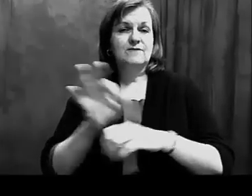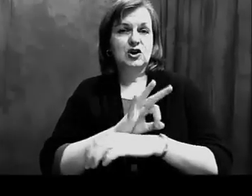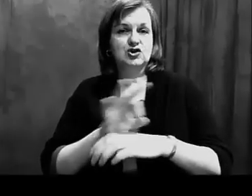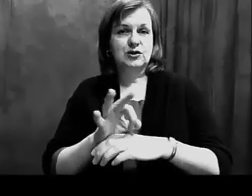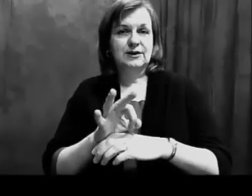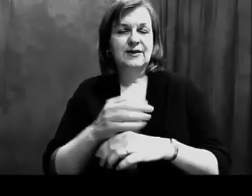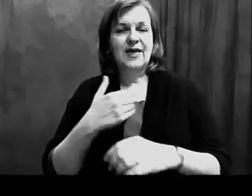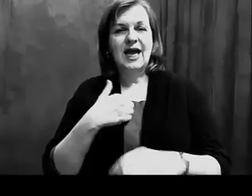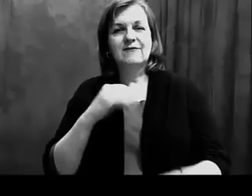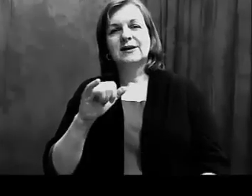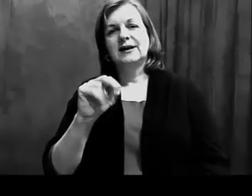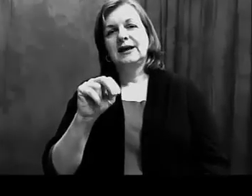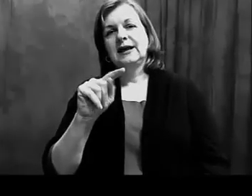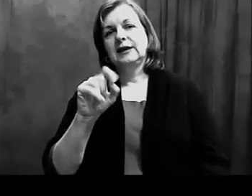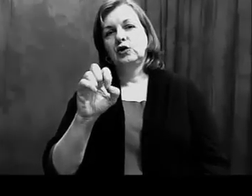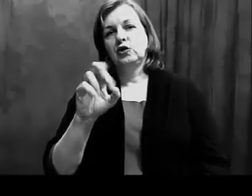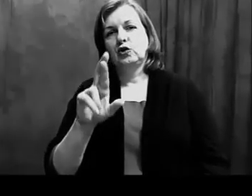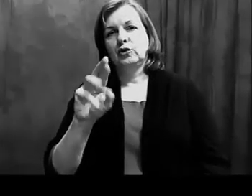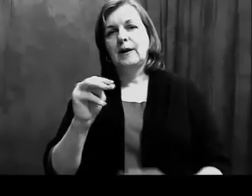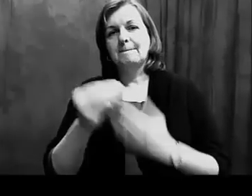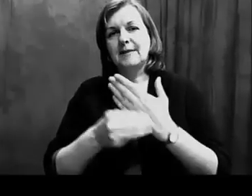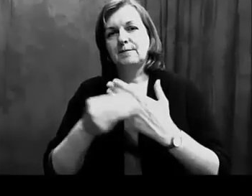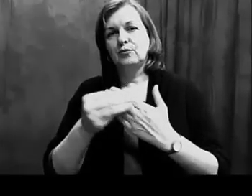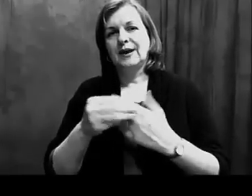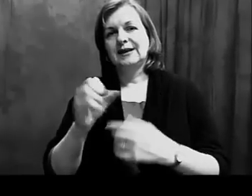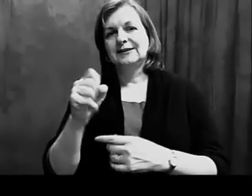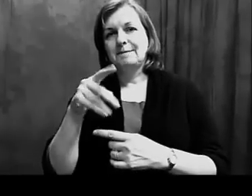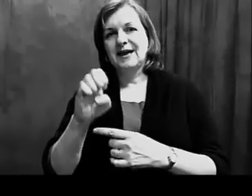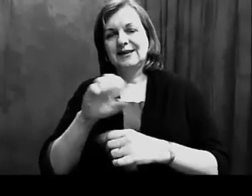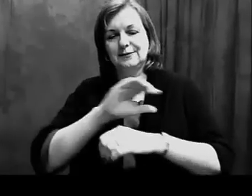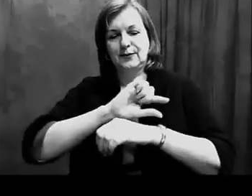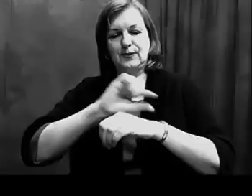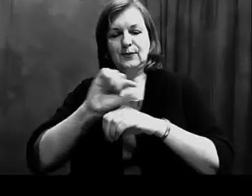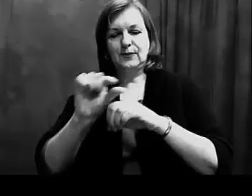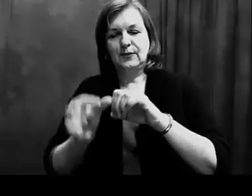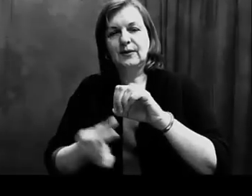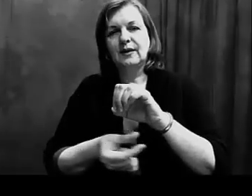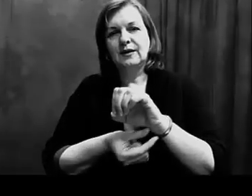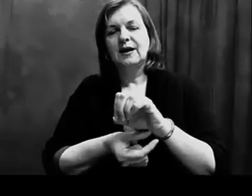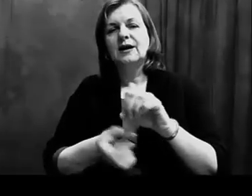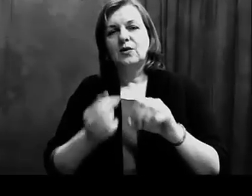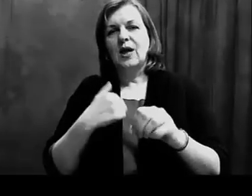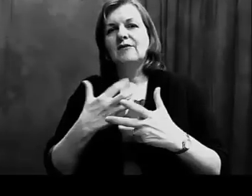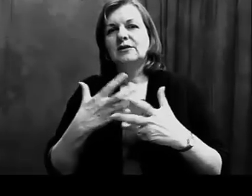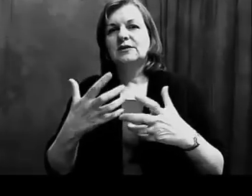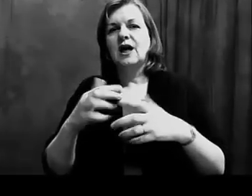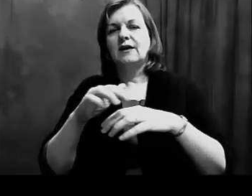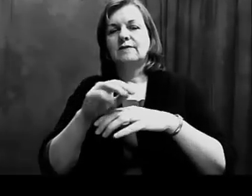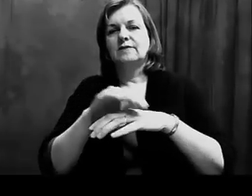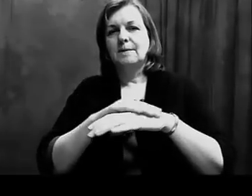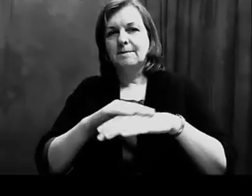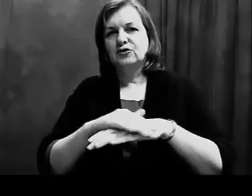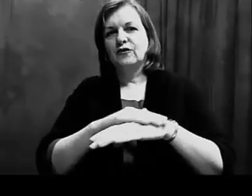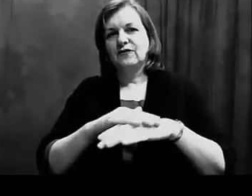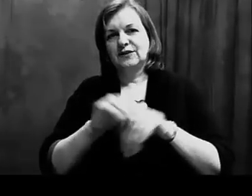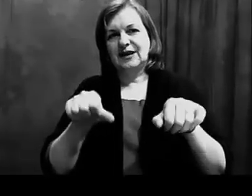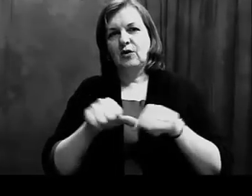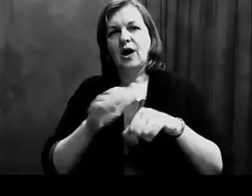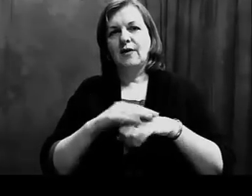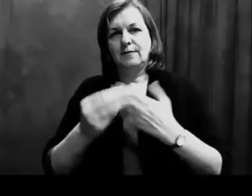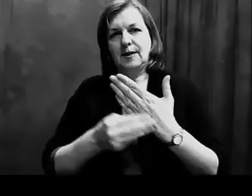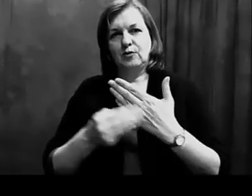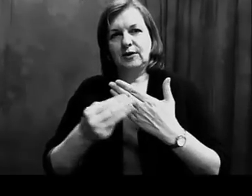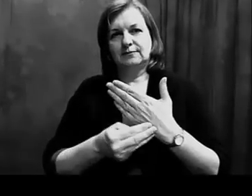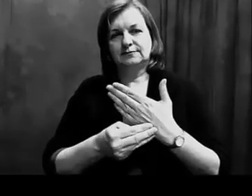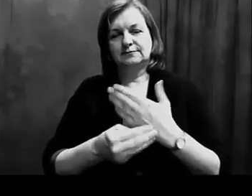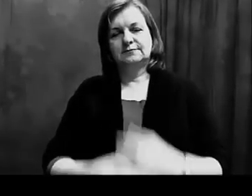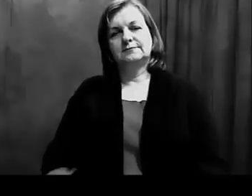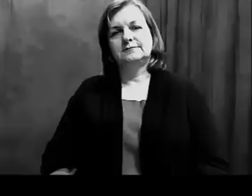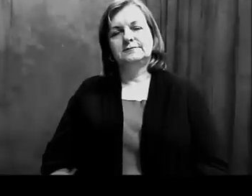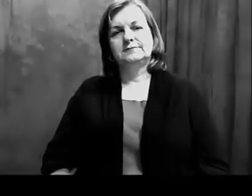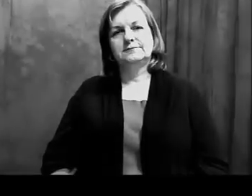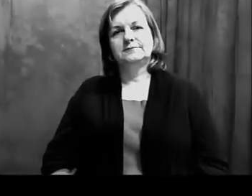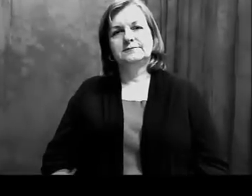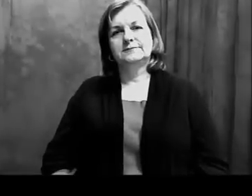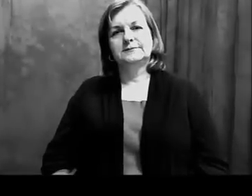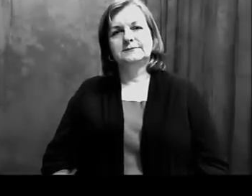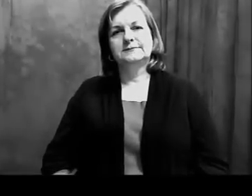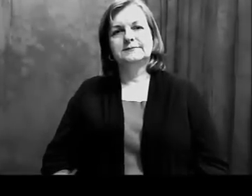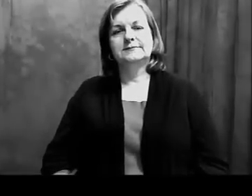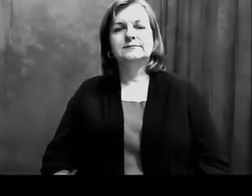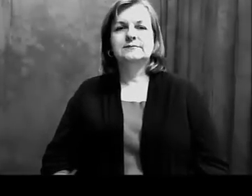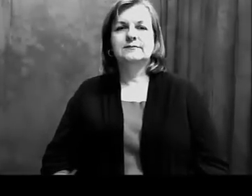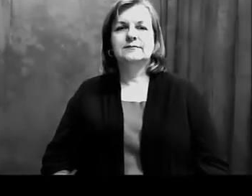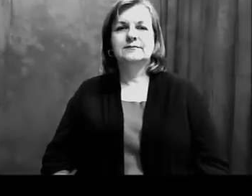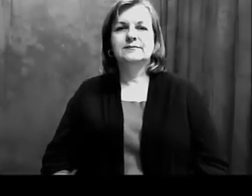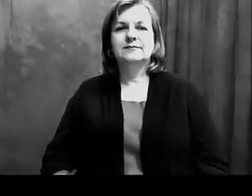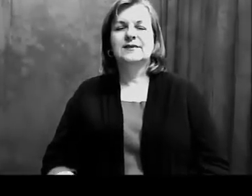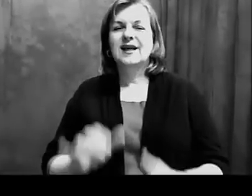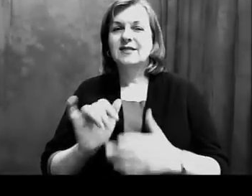they have an intermembranes space -- meaning we're going to be dealing with a lot of membrane surface area